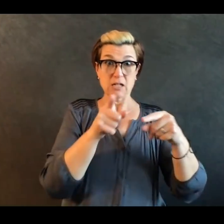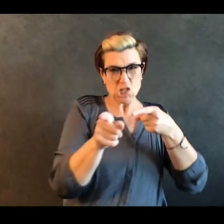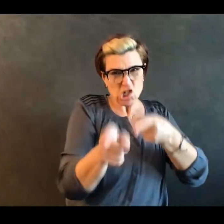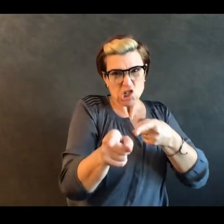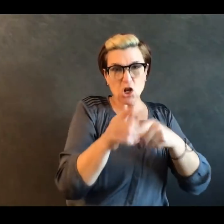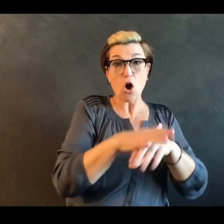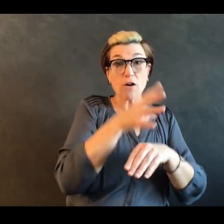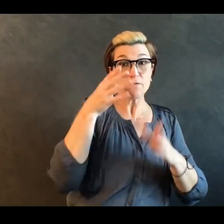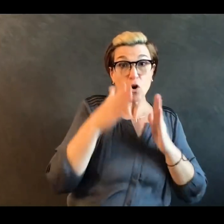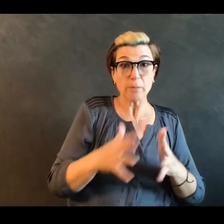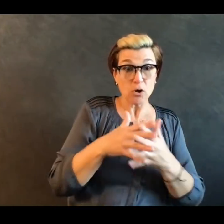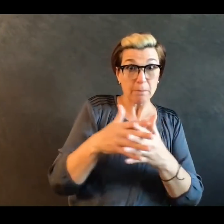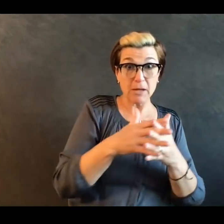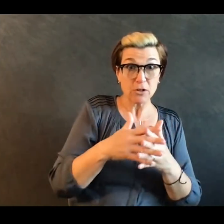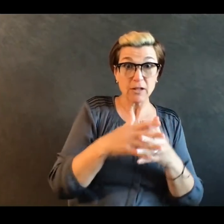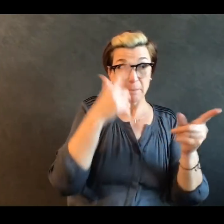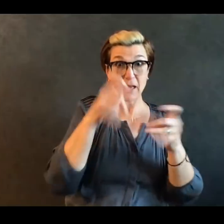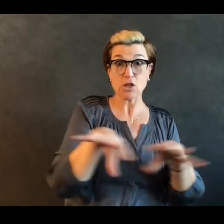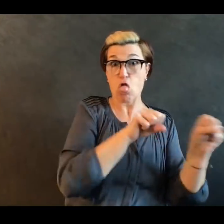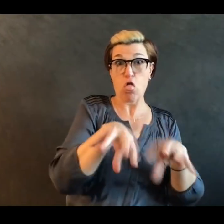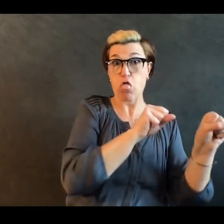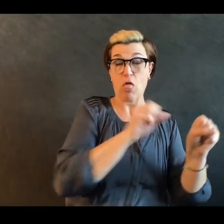honored to do that and sunny you're going to start that process very soon